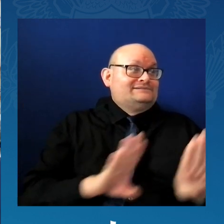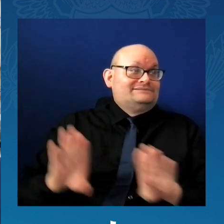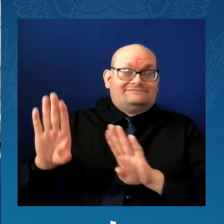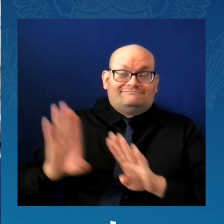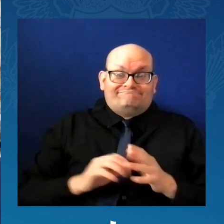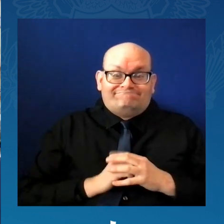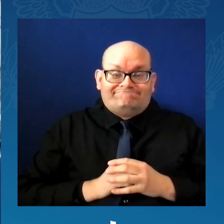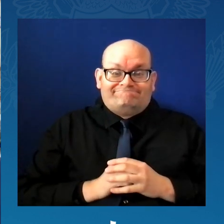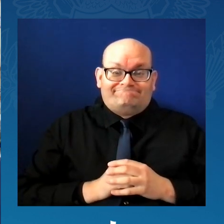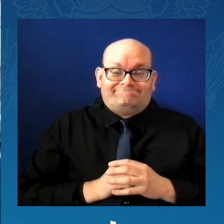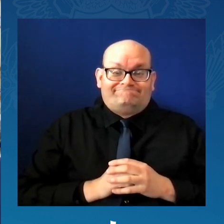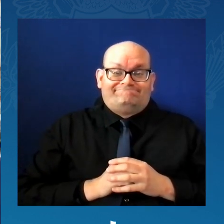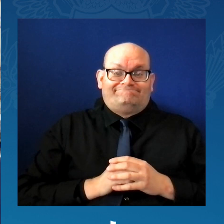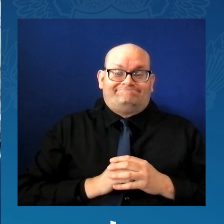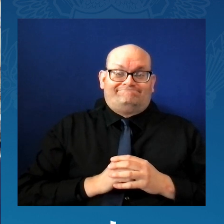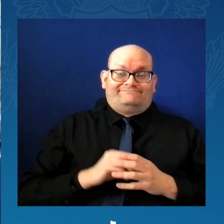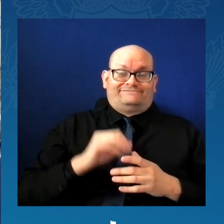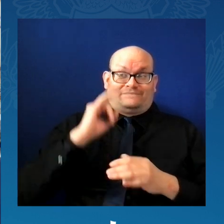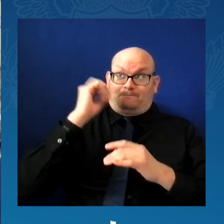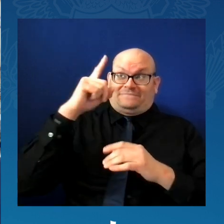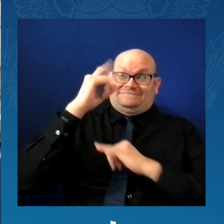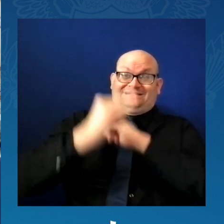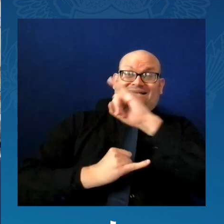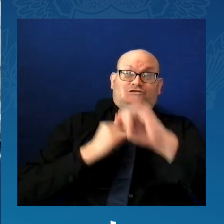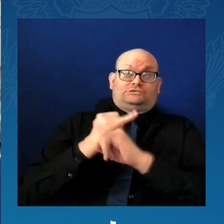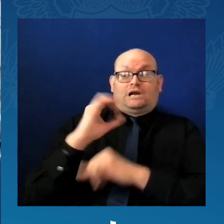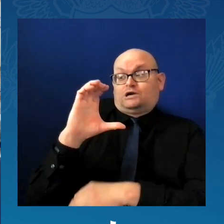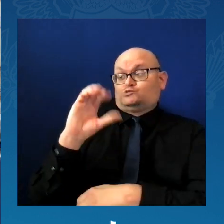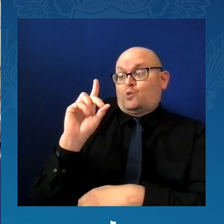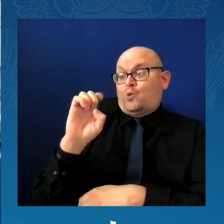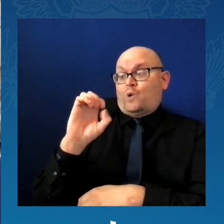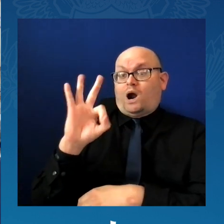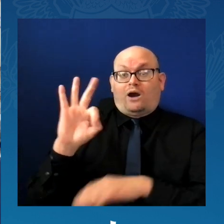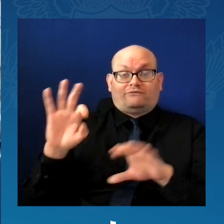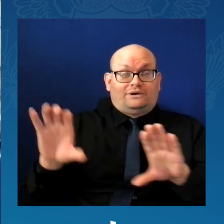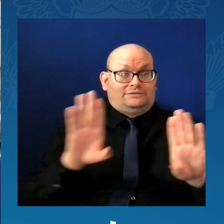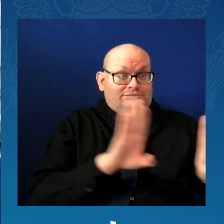and our partnership to operate safely and free from future threats in space.